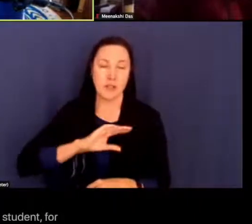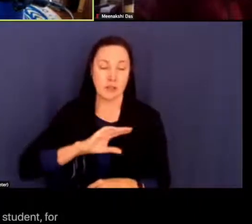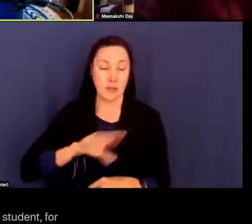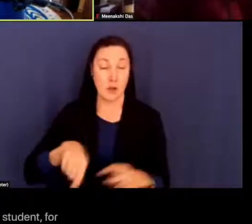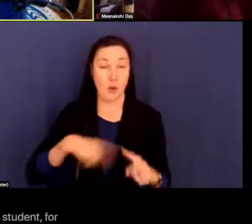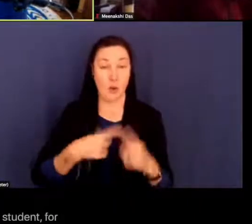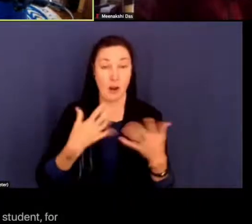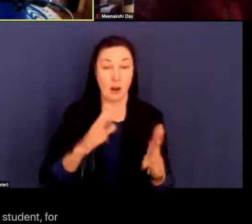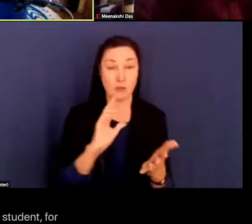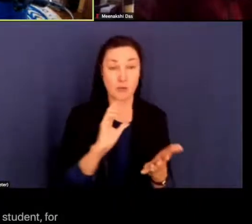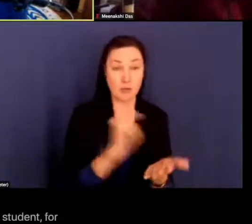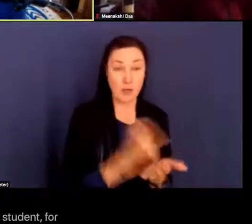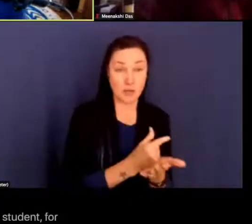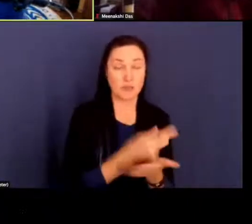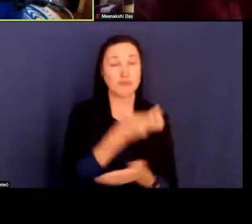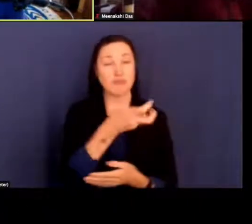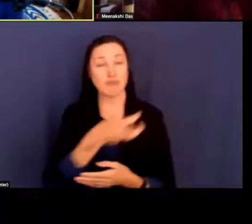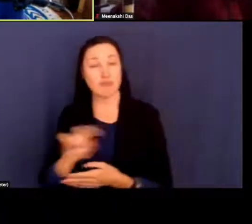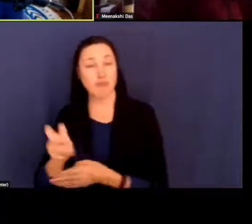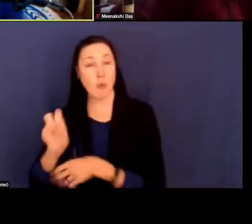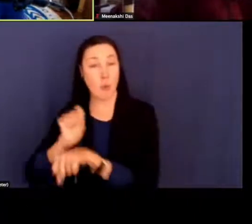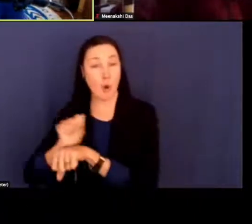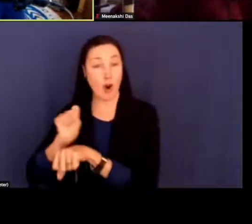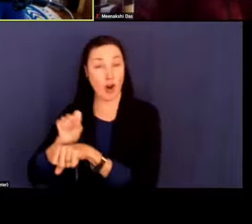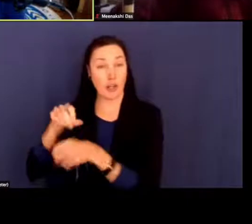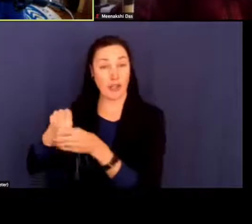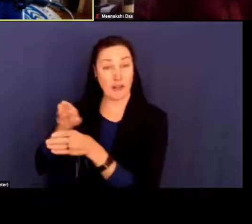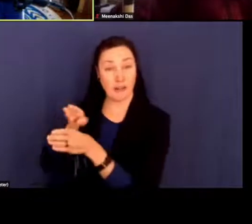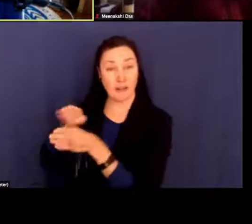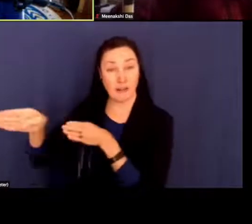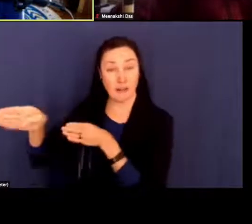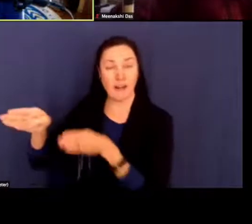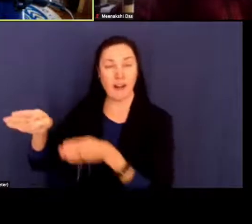at that point I was a bit cynical. I was very much expecting to face